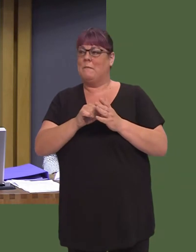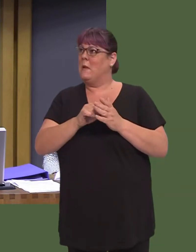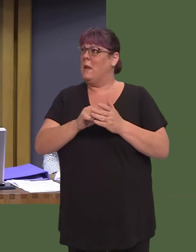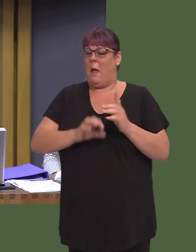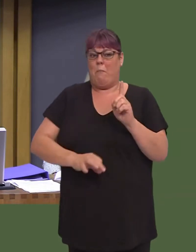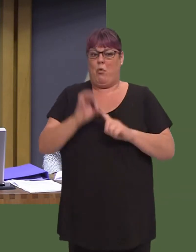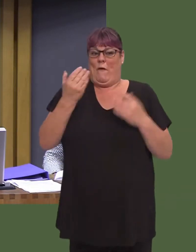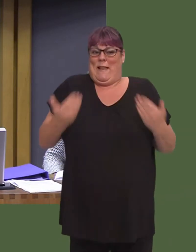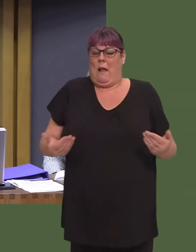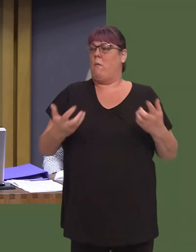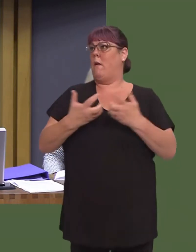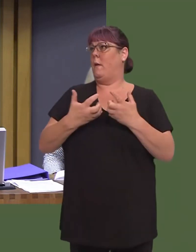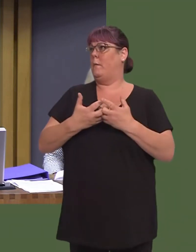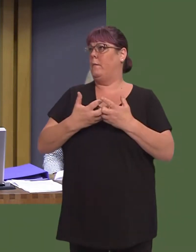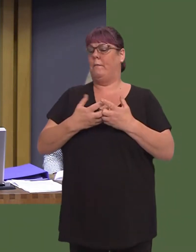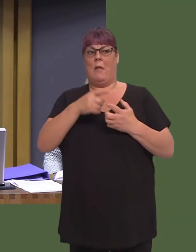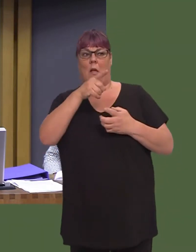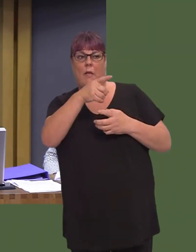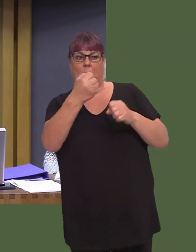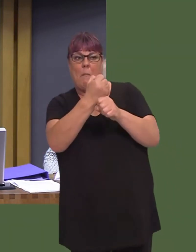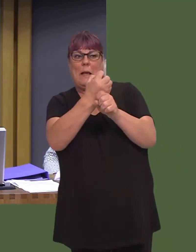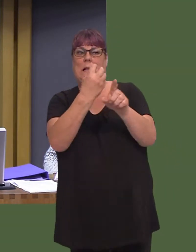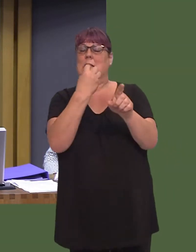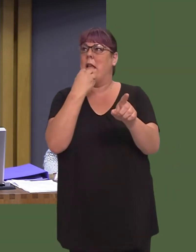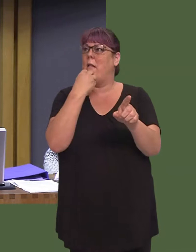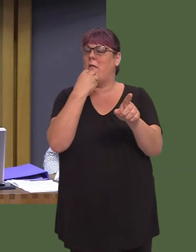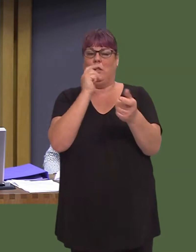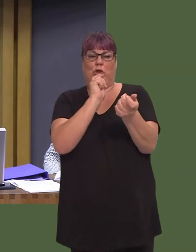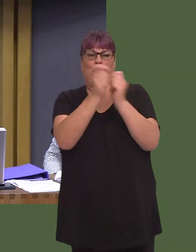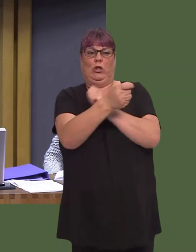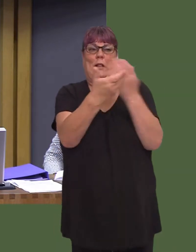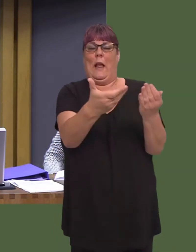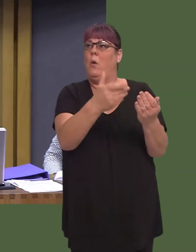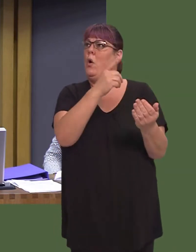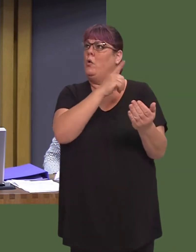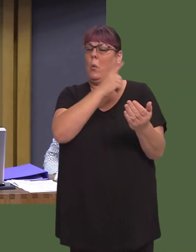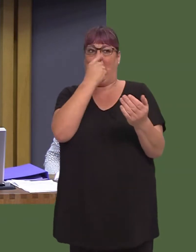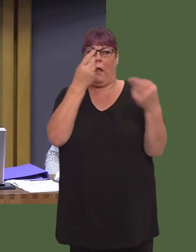Carwyn Jones AM: Well, there areó. I have the greatest respect for the Member, but coming